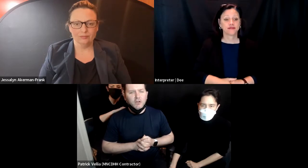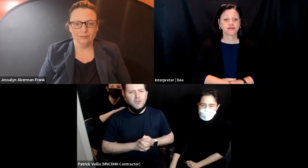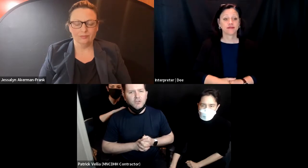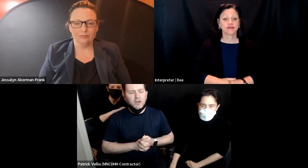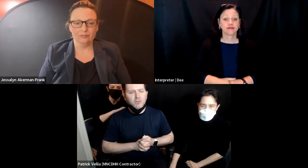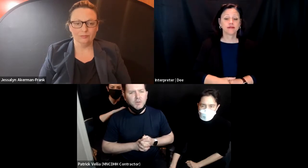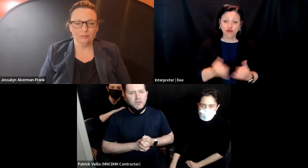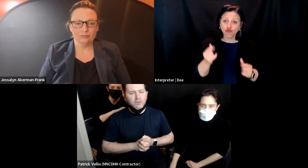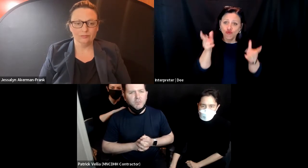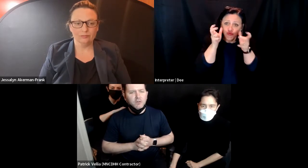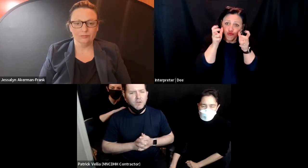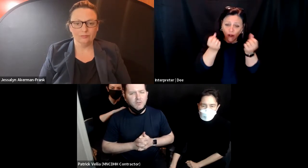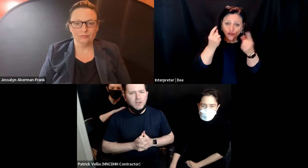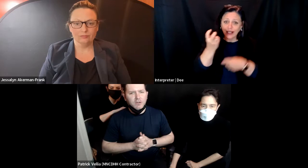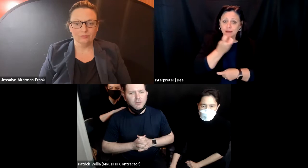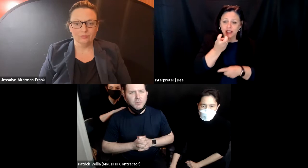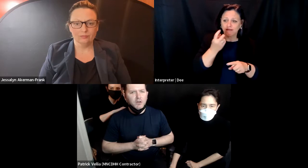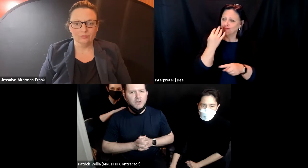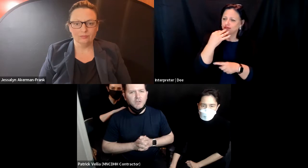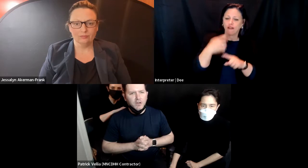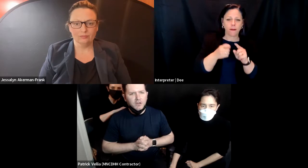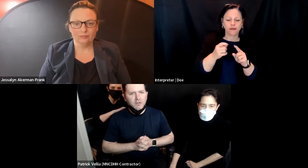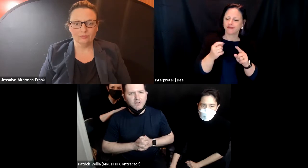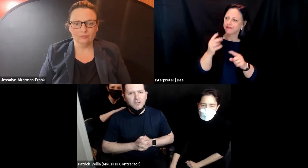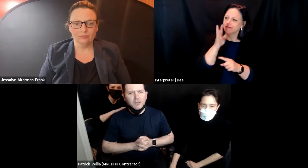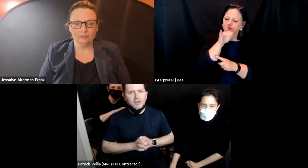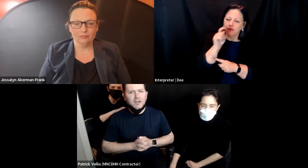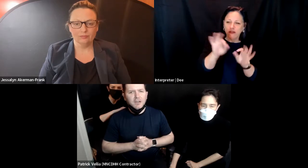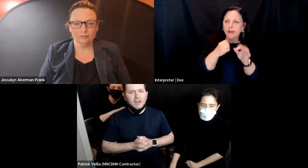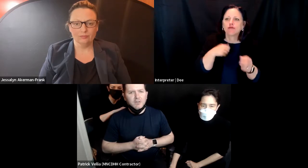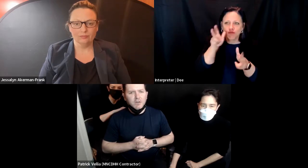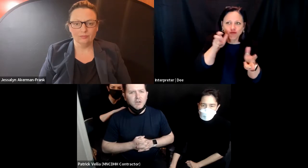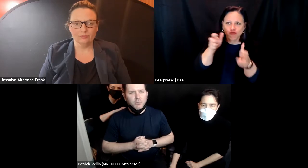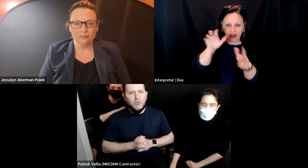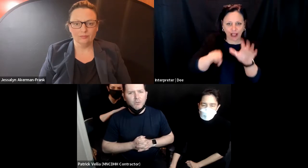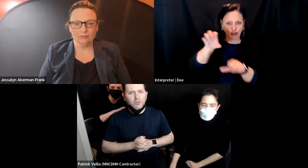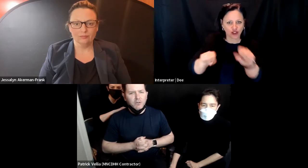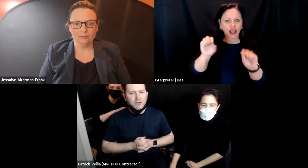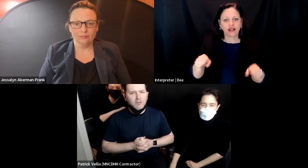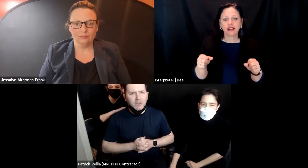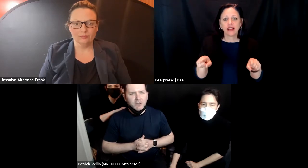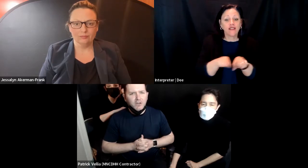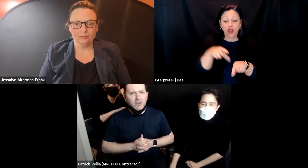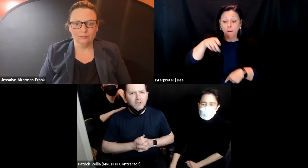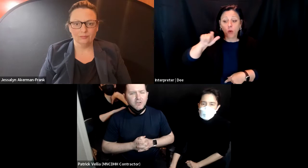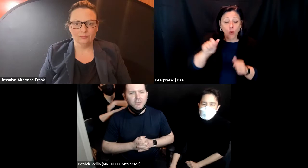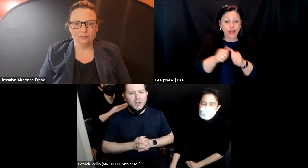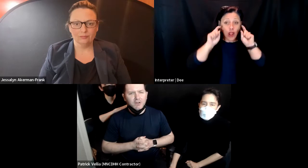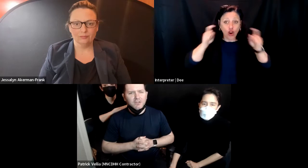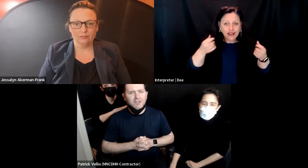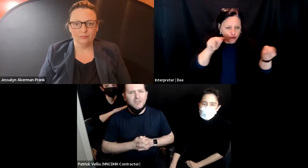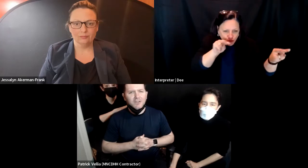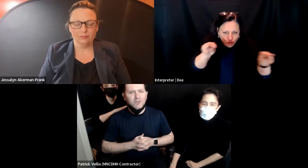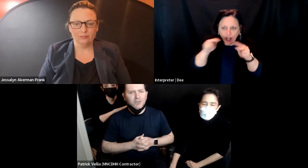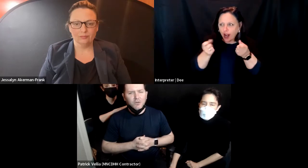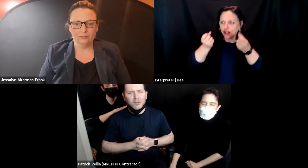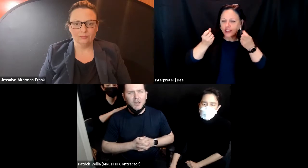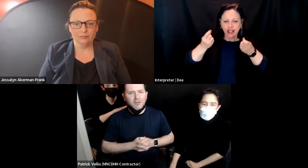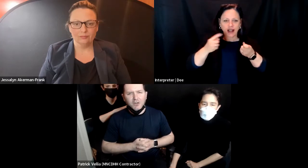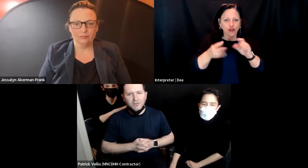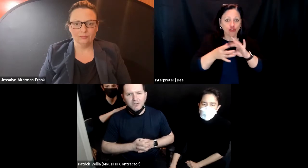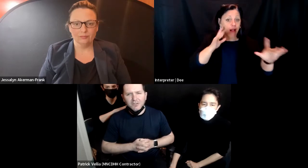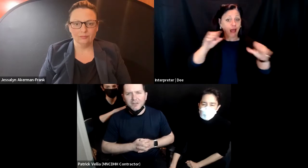Well, like I said, I was diagnosed at age 4 with hearing loss.